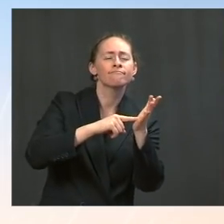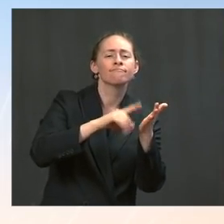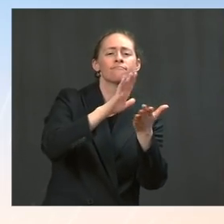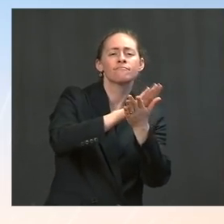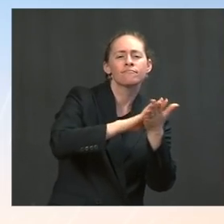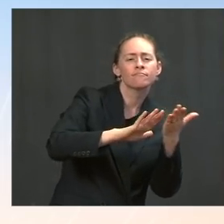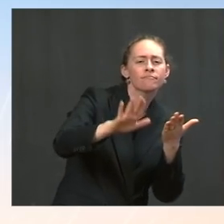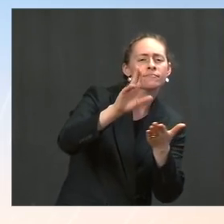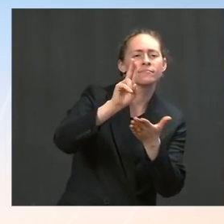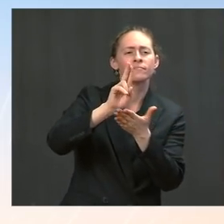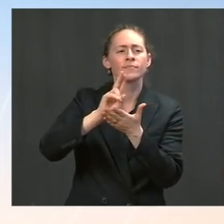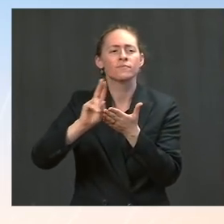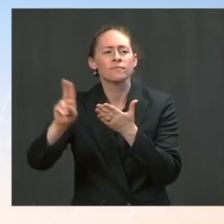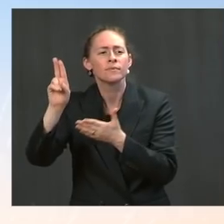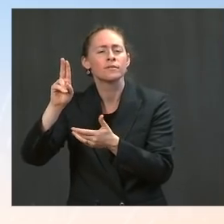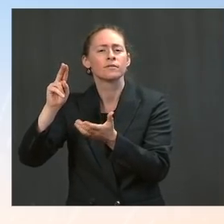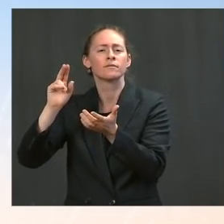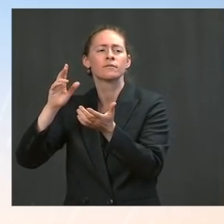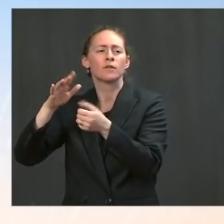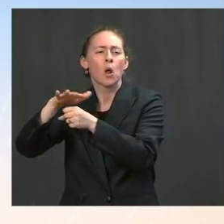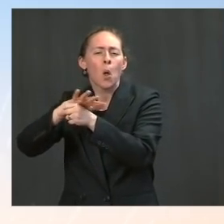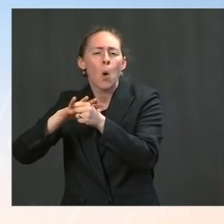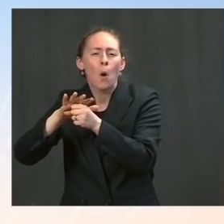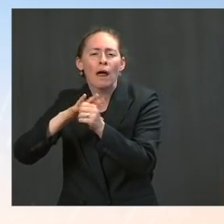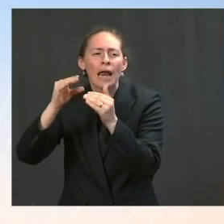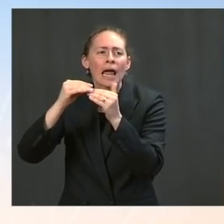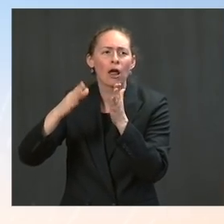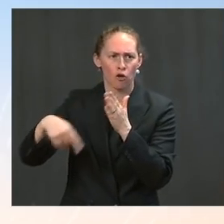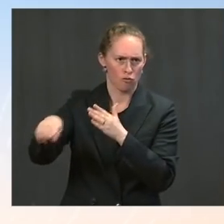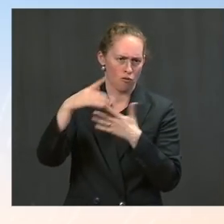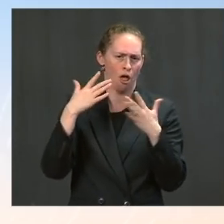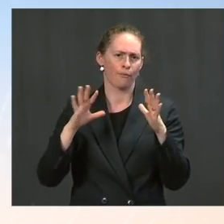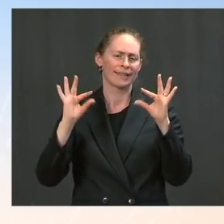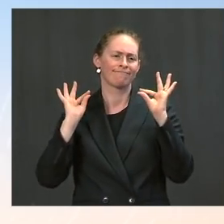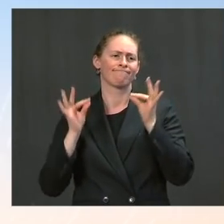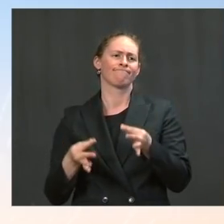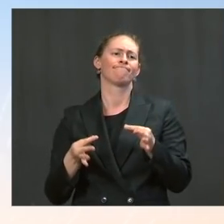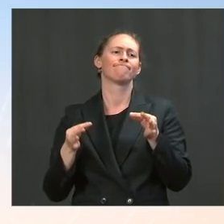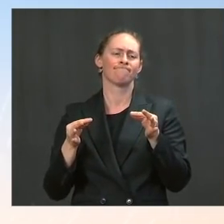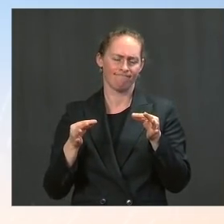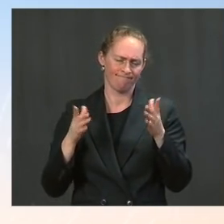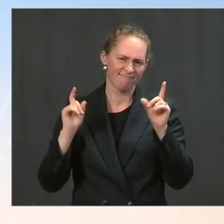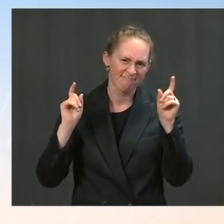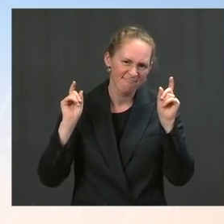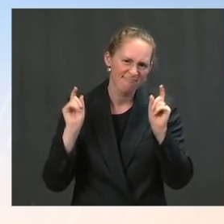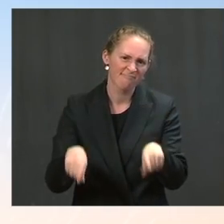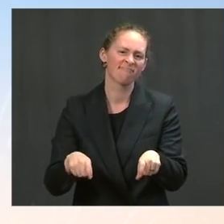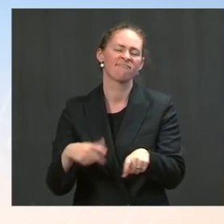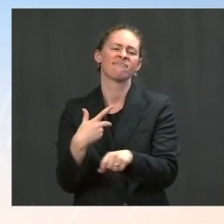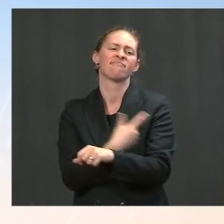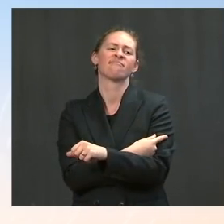local leaders have chosen to take this step. And we expect others to do so as well.